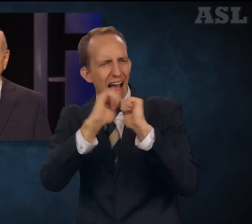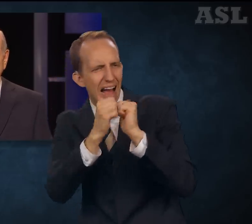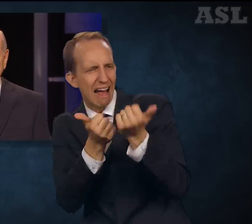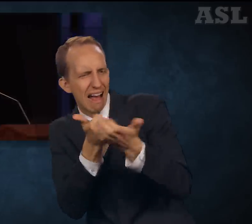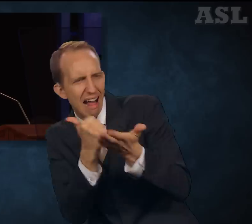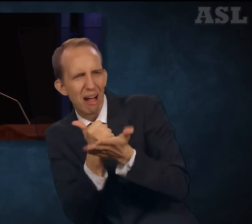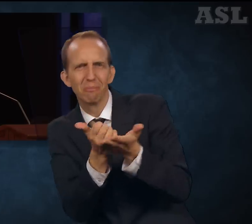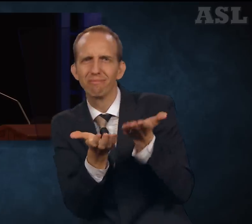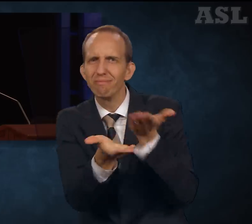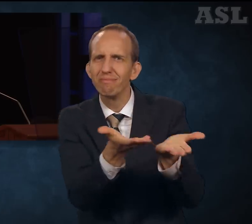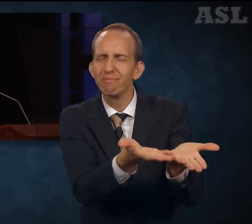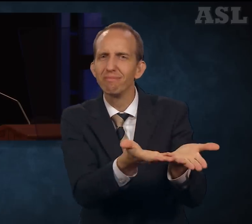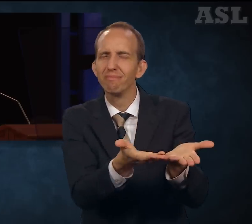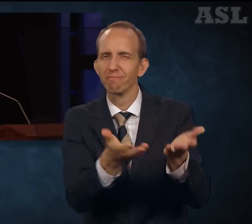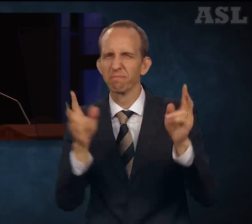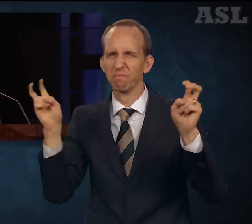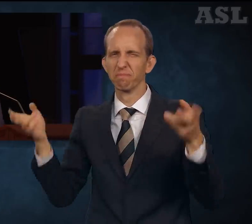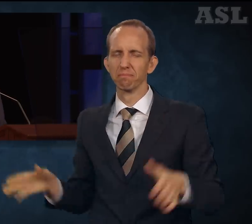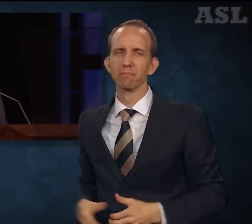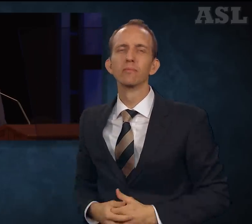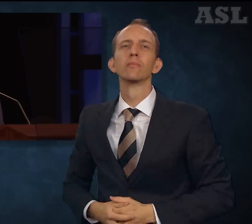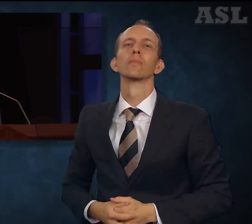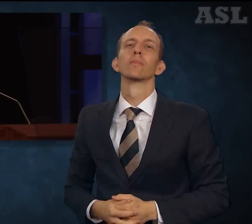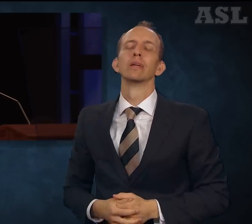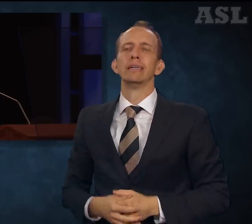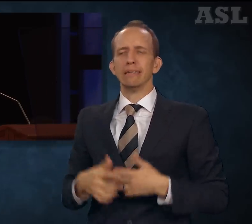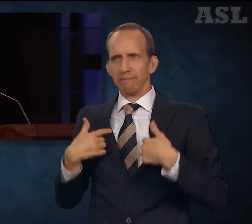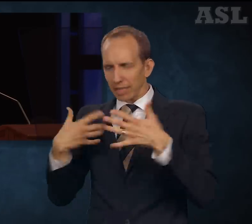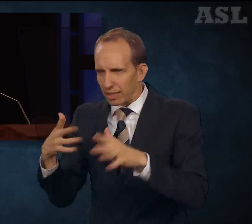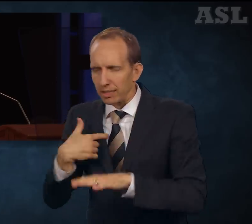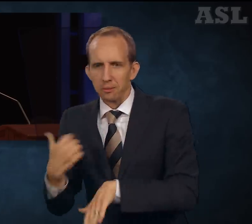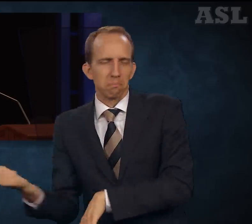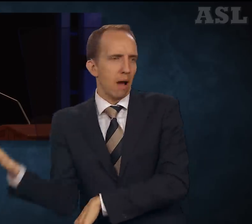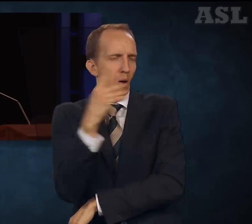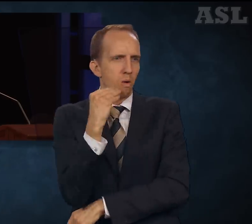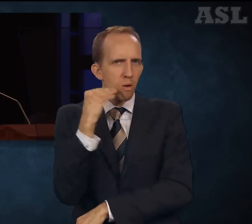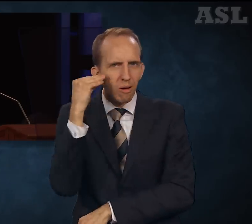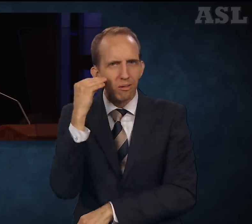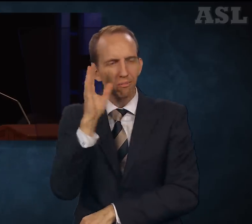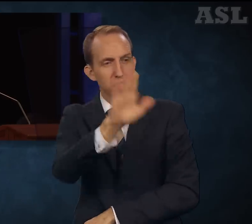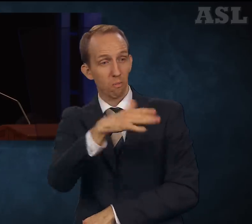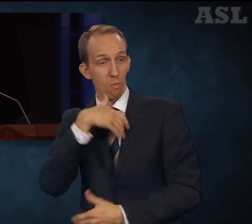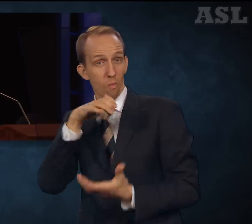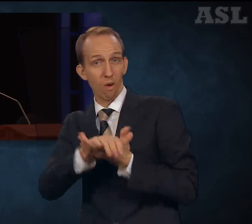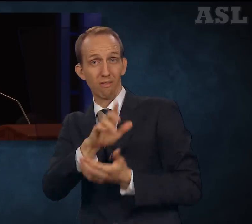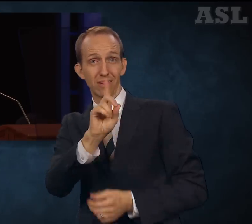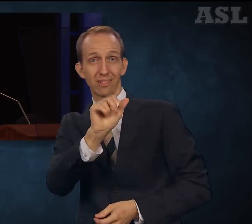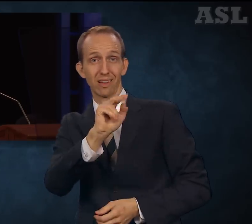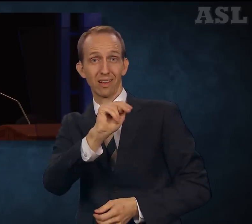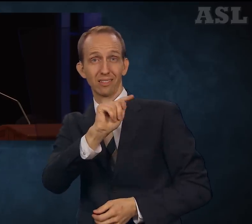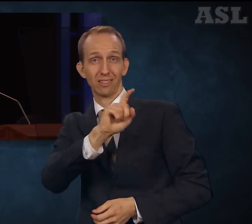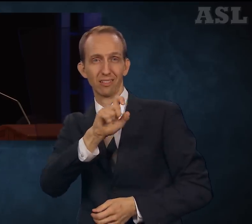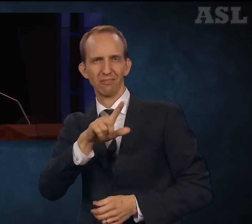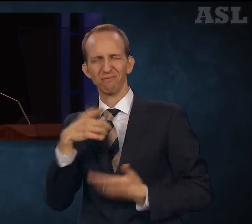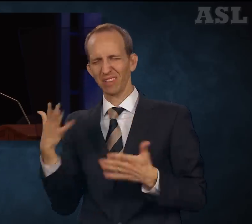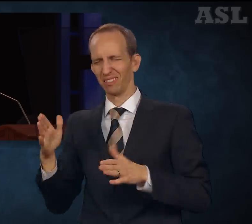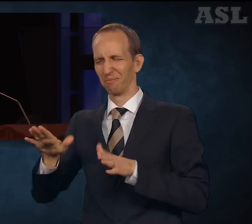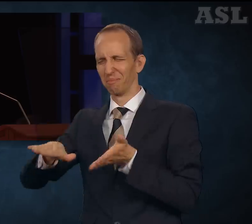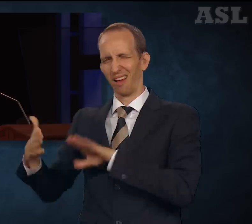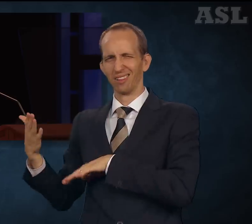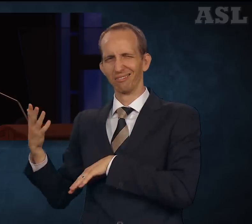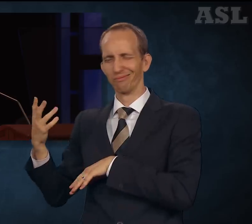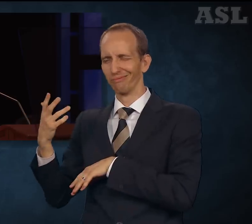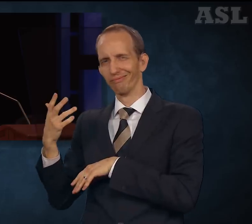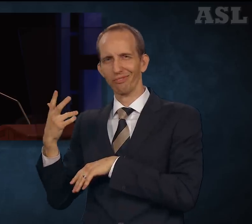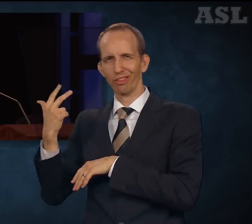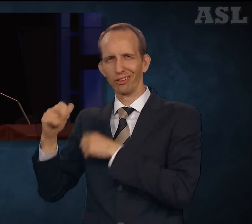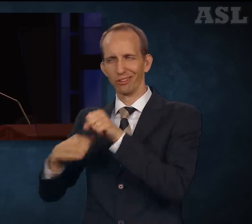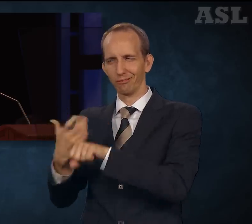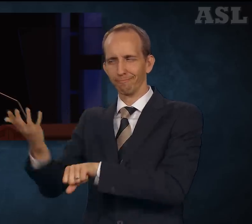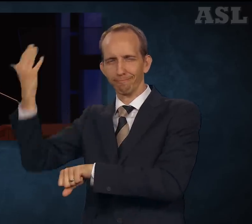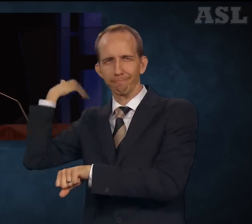HELP THEM."